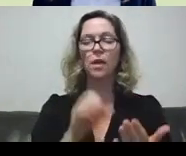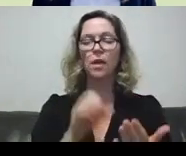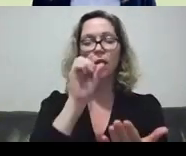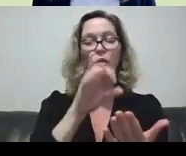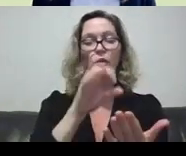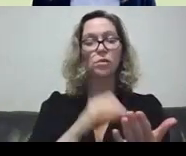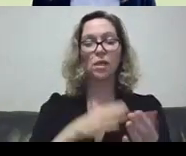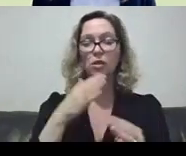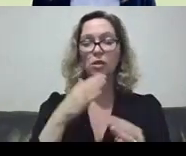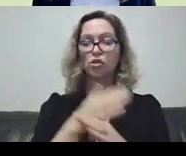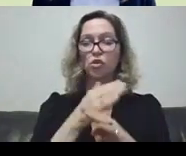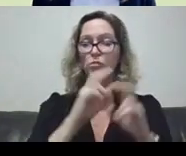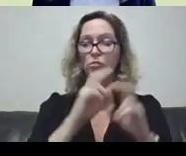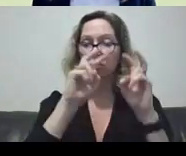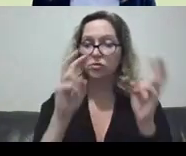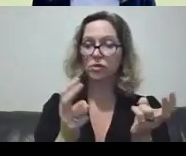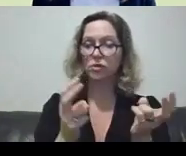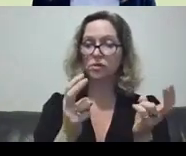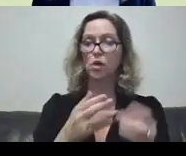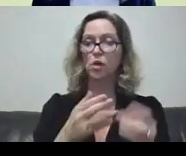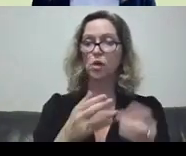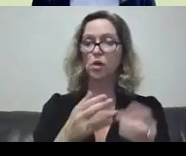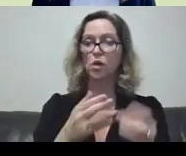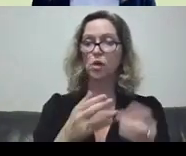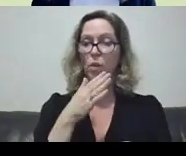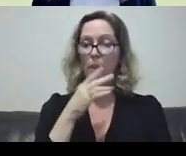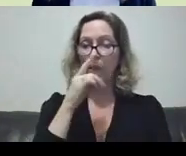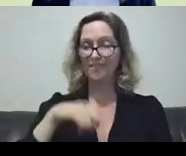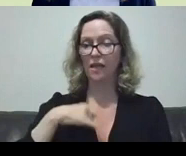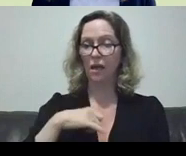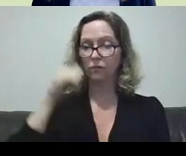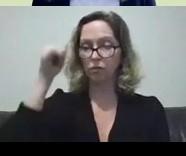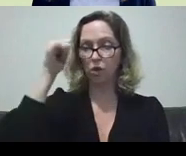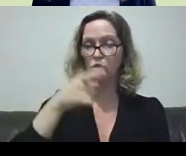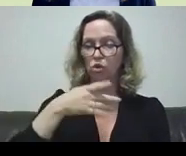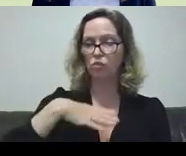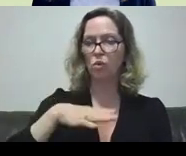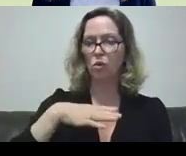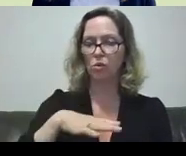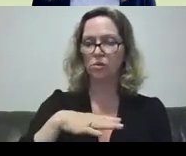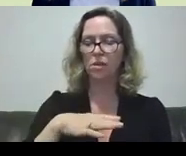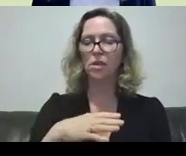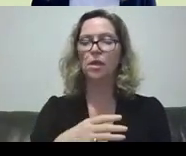workers to understand their work and responsibilities and identify find skills